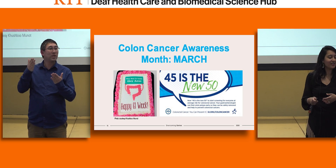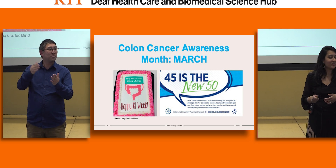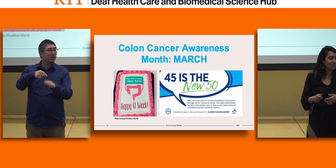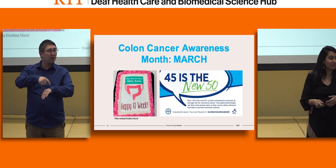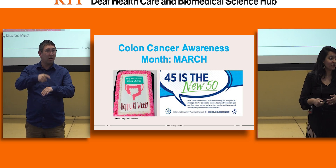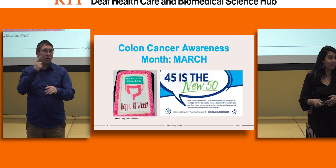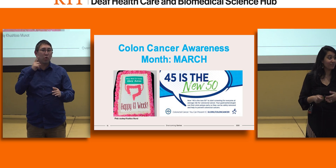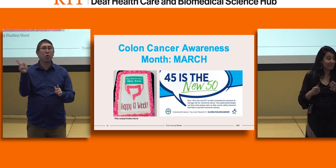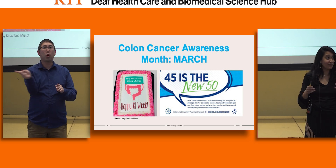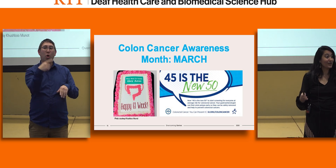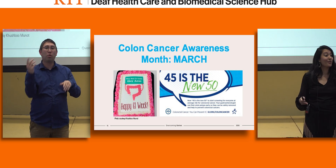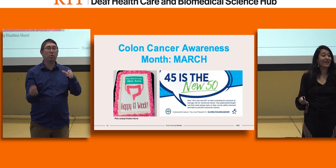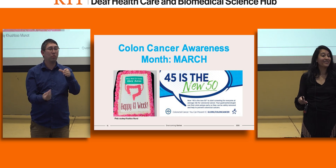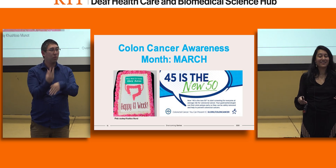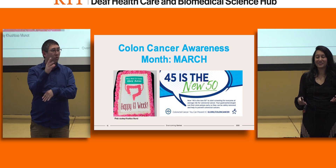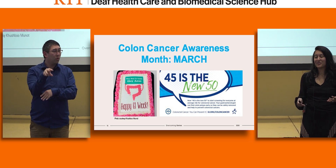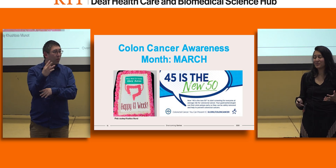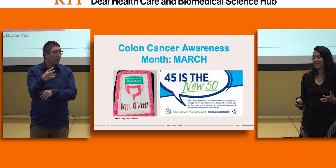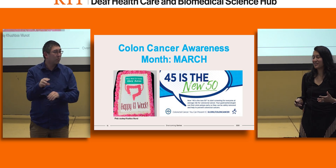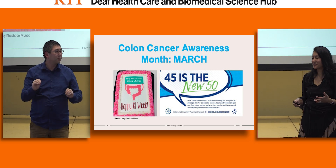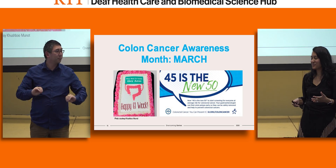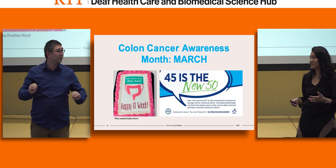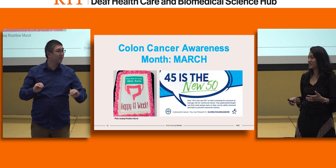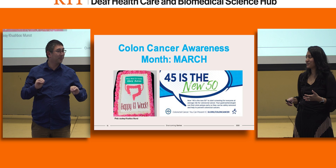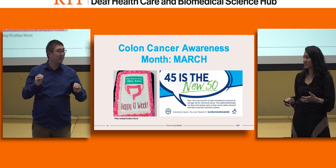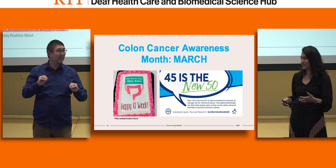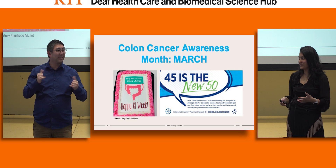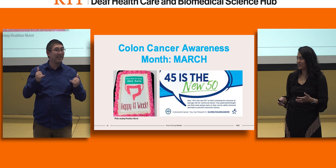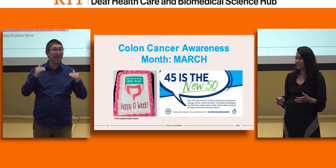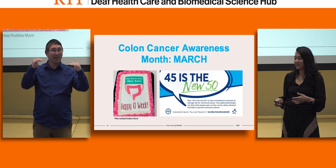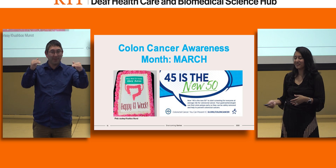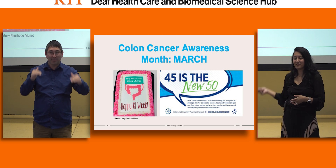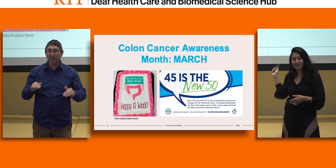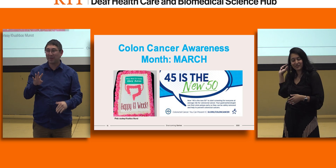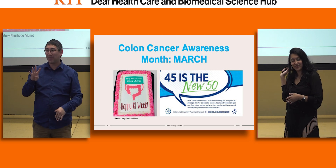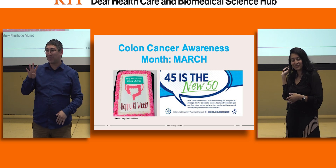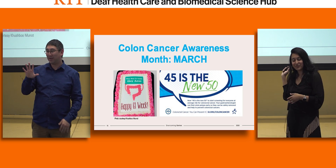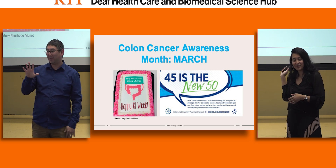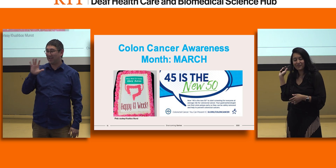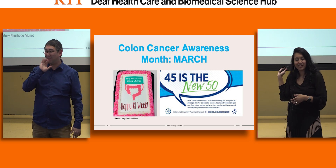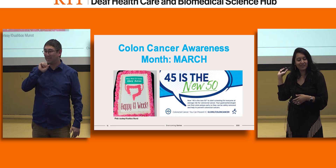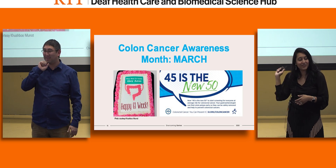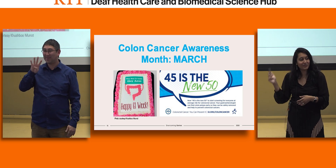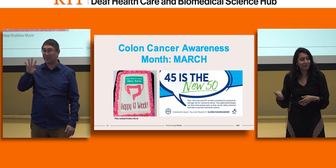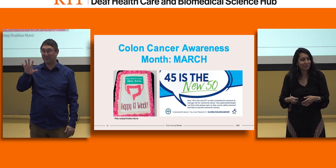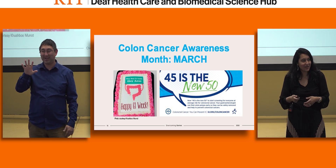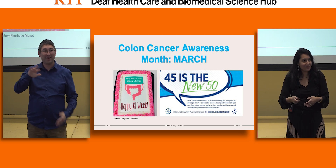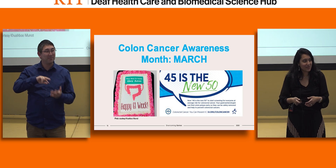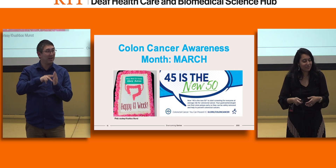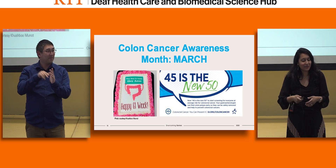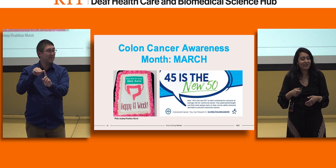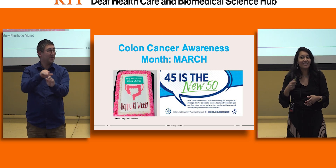that you require a colonoscopy for screening for colon cancer. It's 45. So, I remind people,